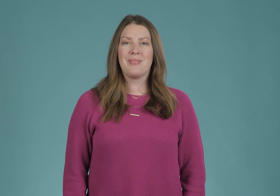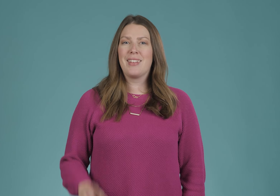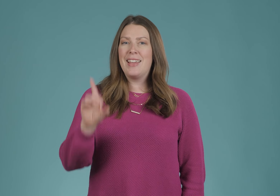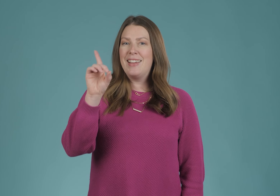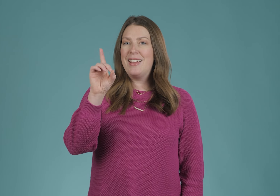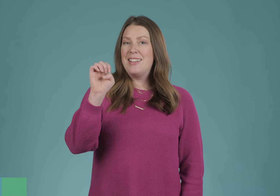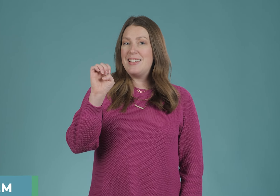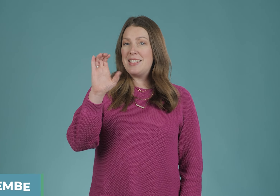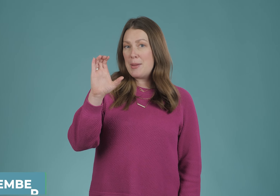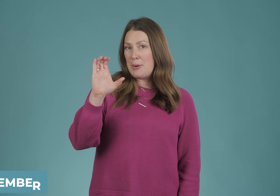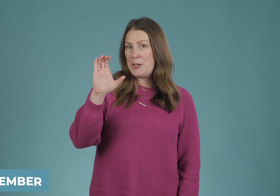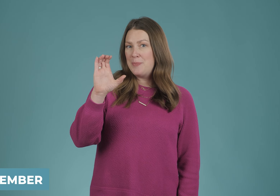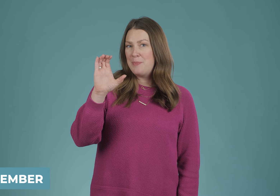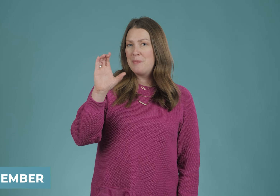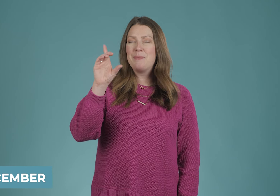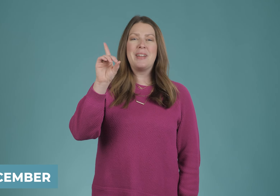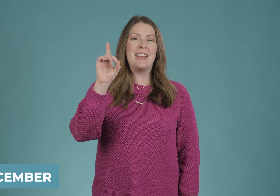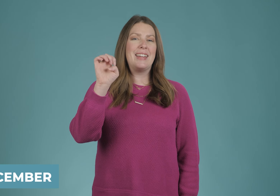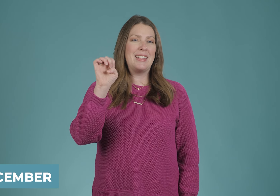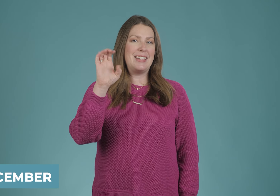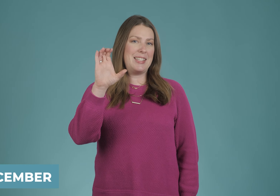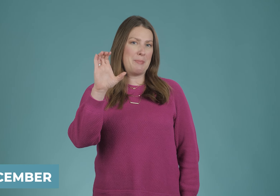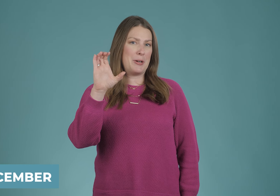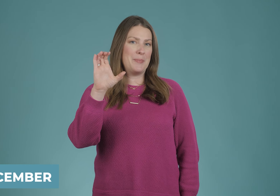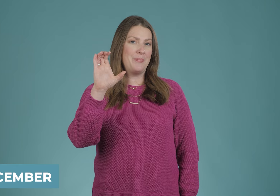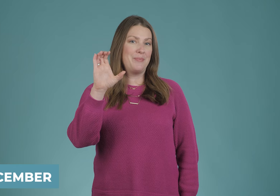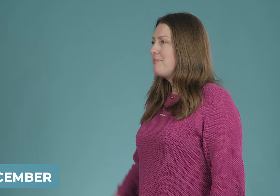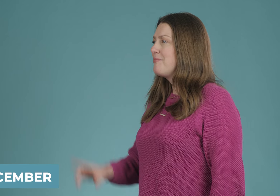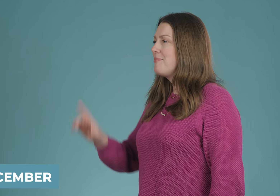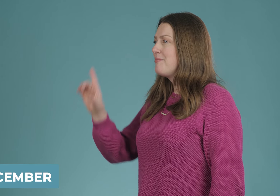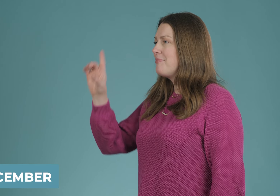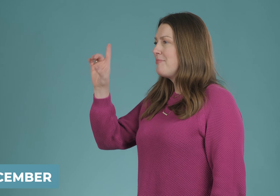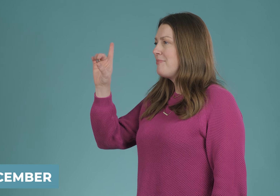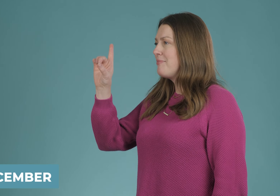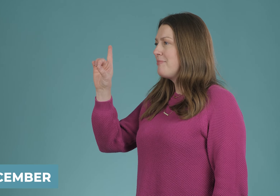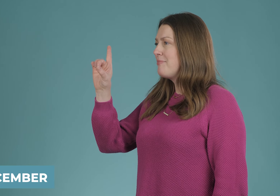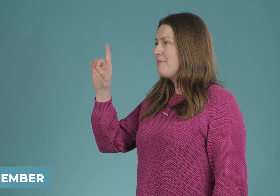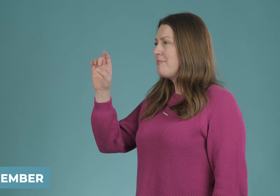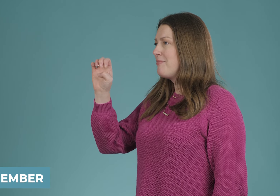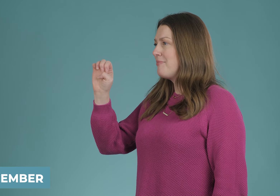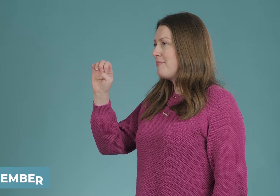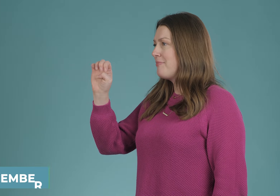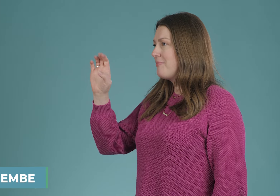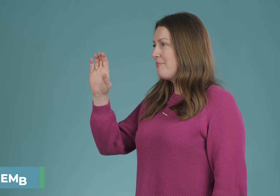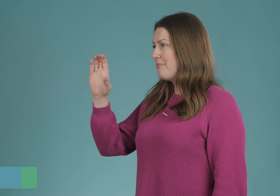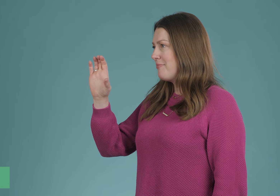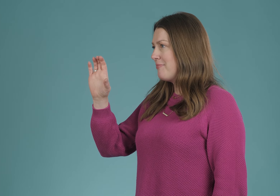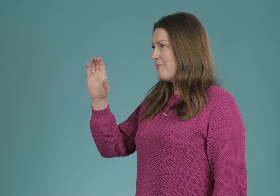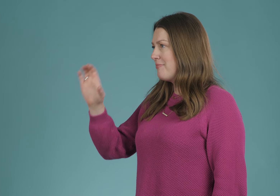December. It's abbreviated D E C